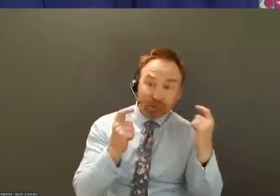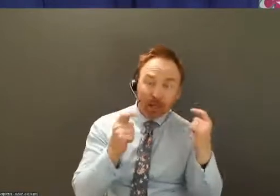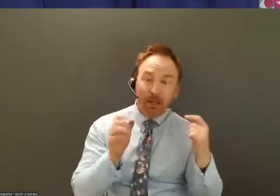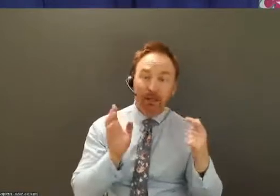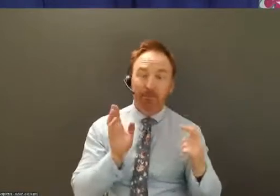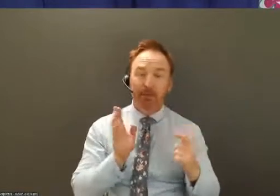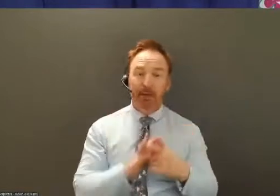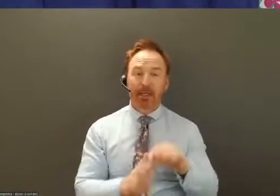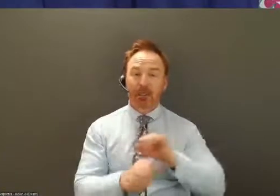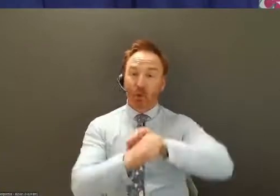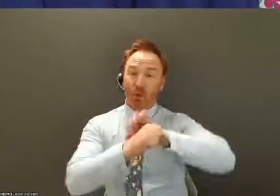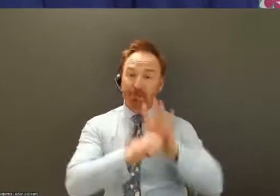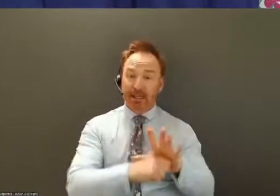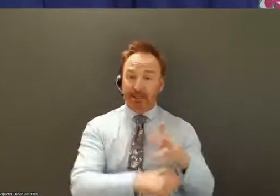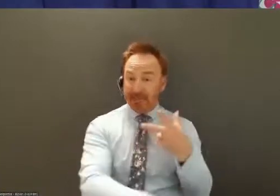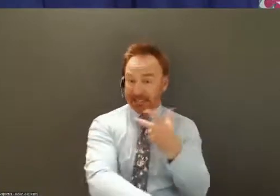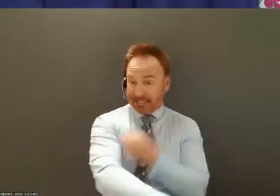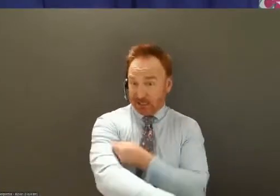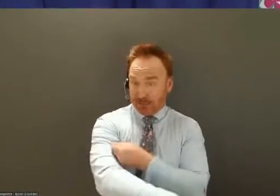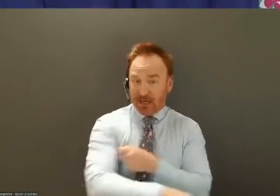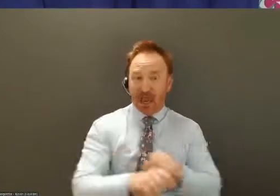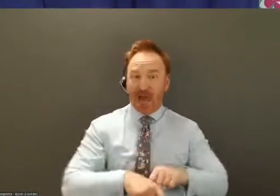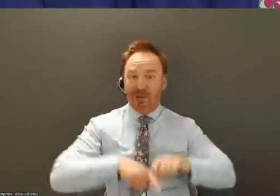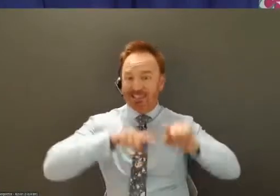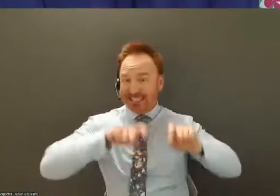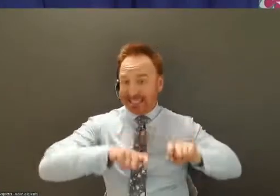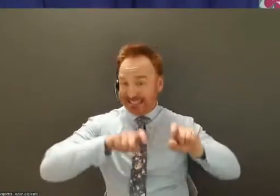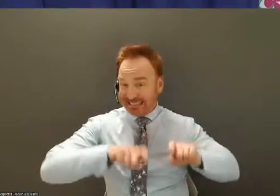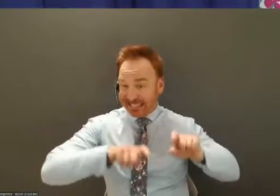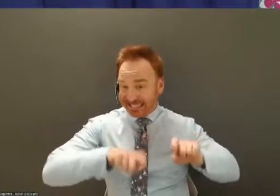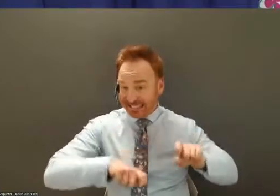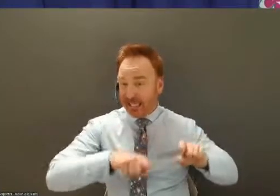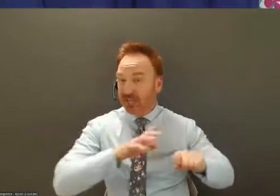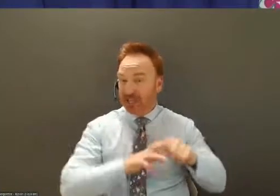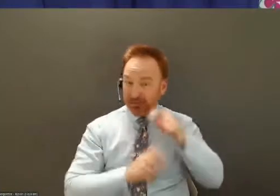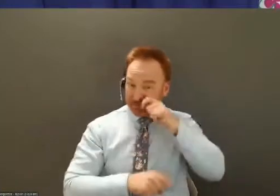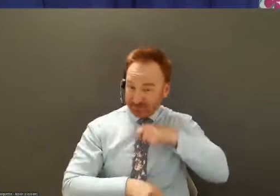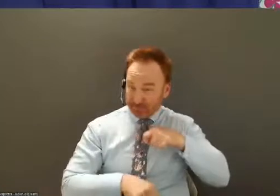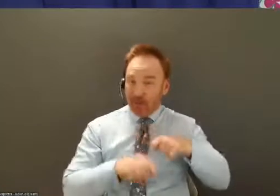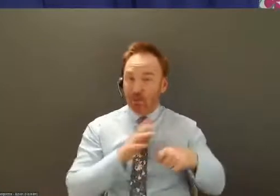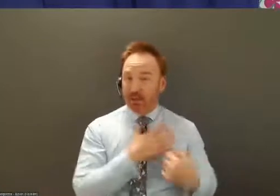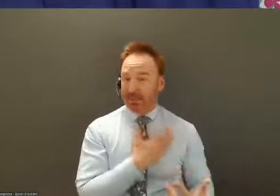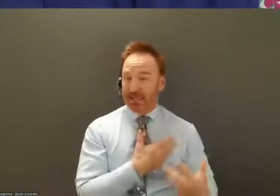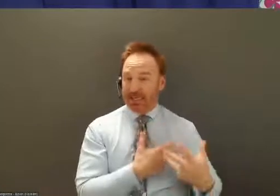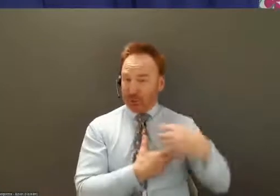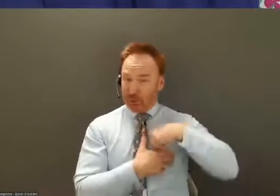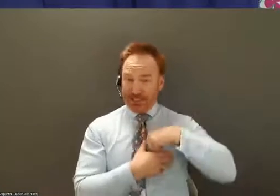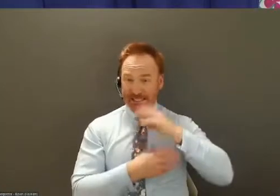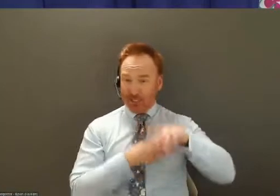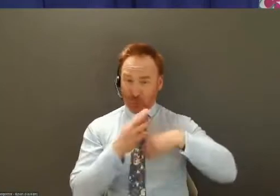chosen to cancel their event my goal is to support events that proceed in a safe of a way as